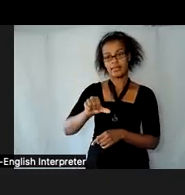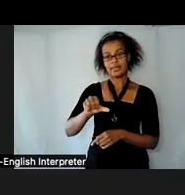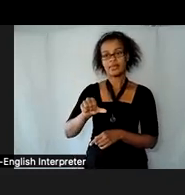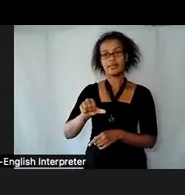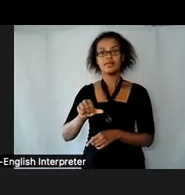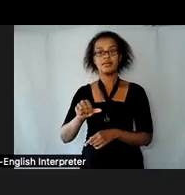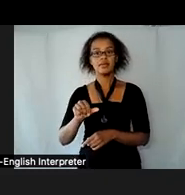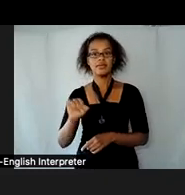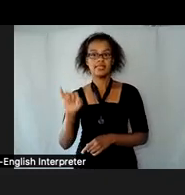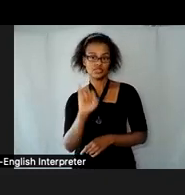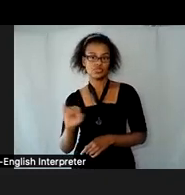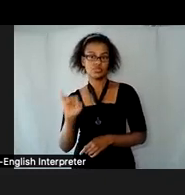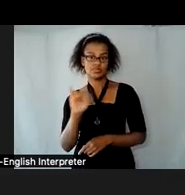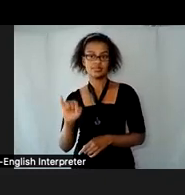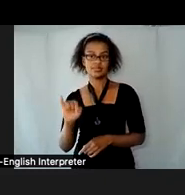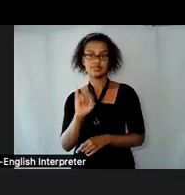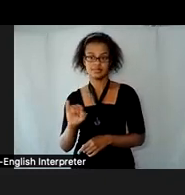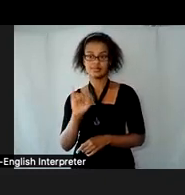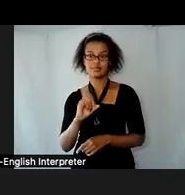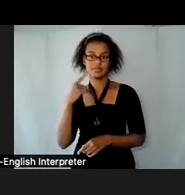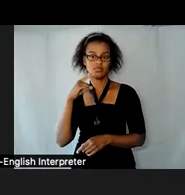this program.